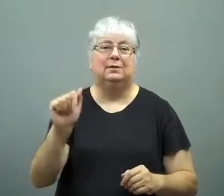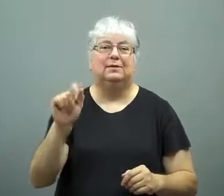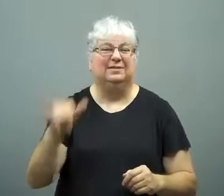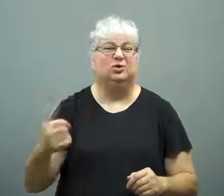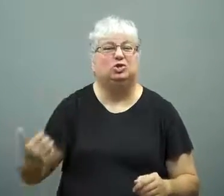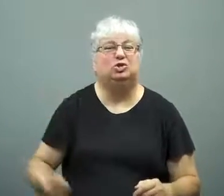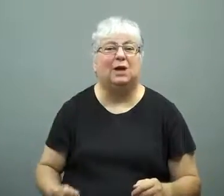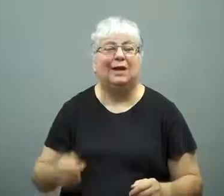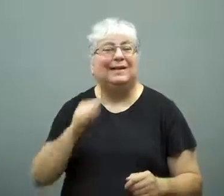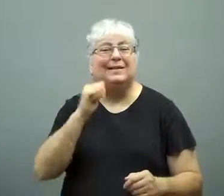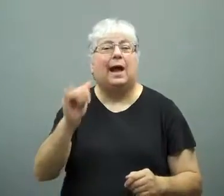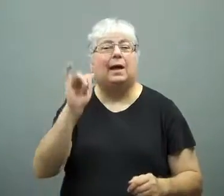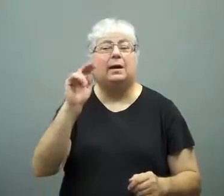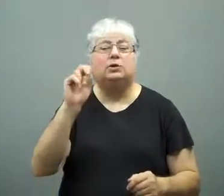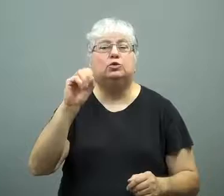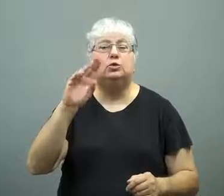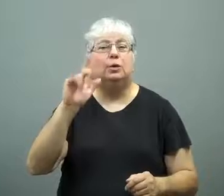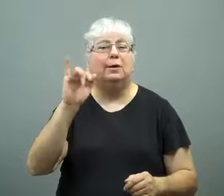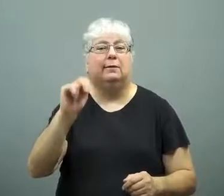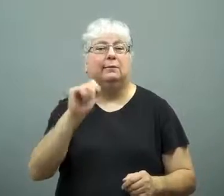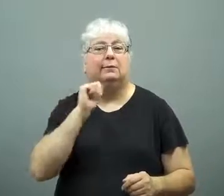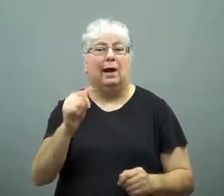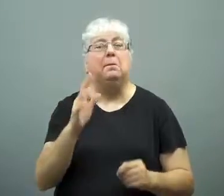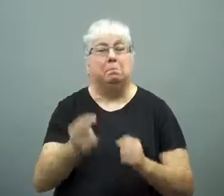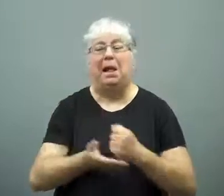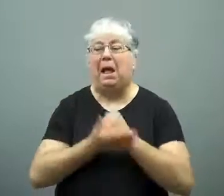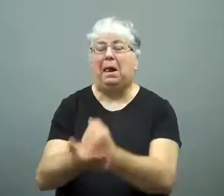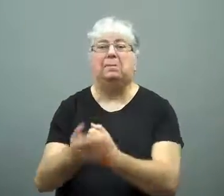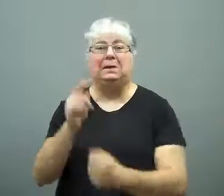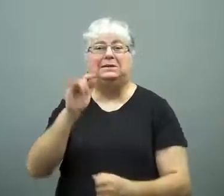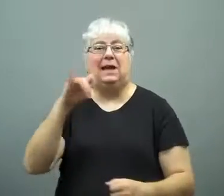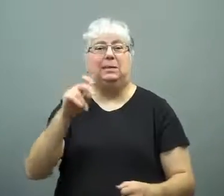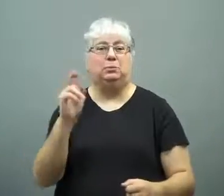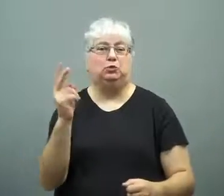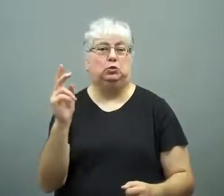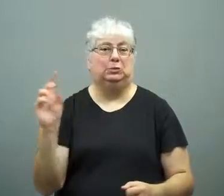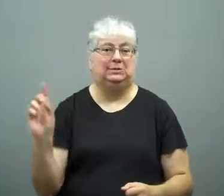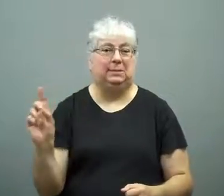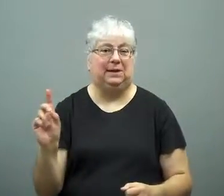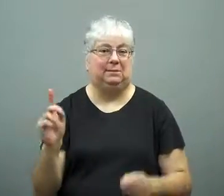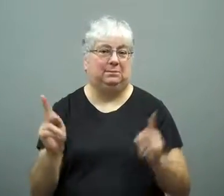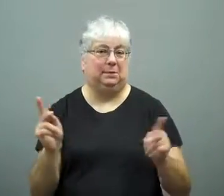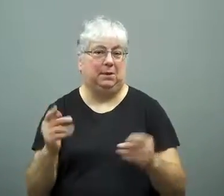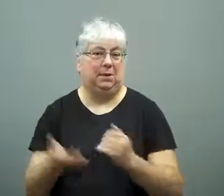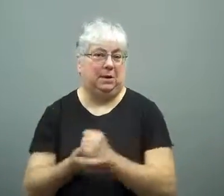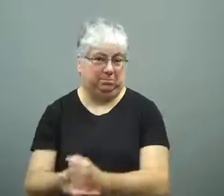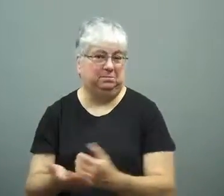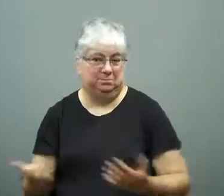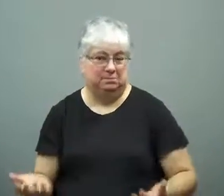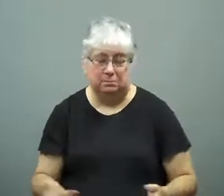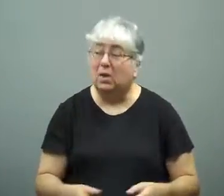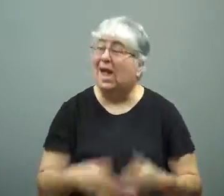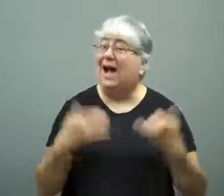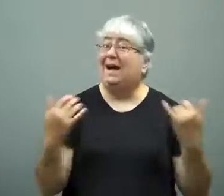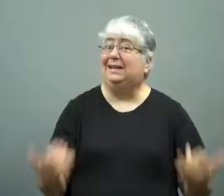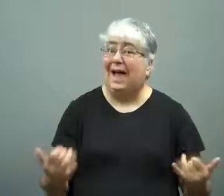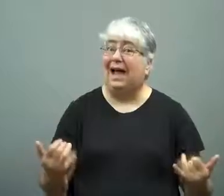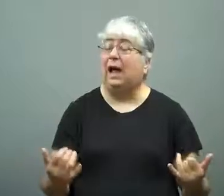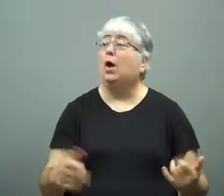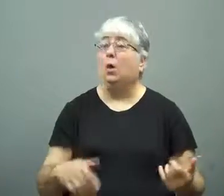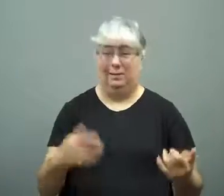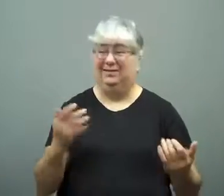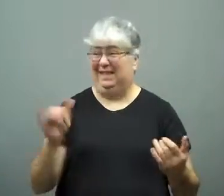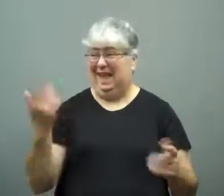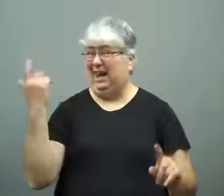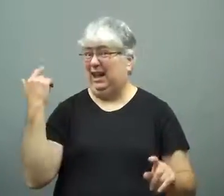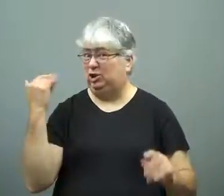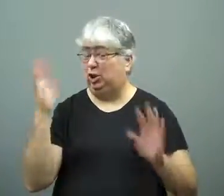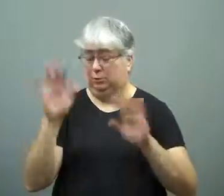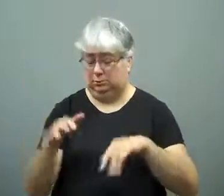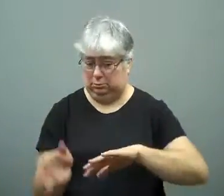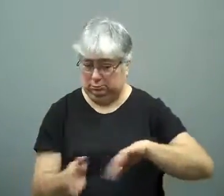It's a non-insulin shot for type 2 diabetics.